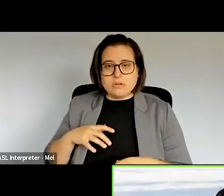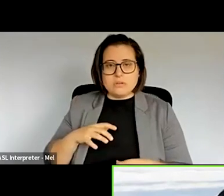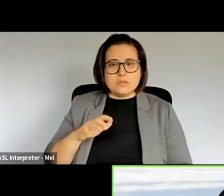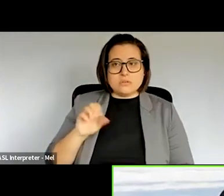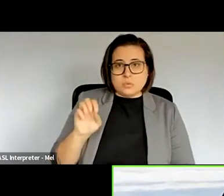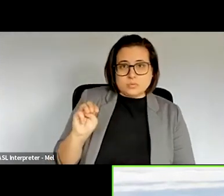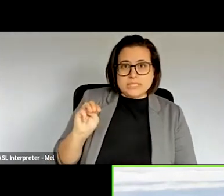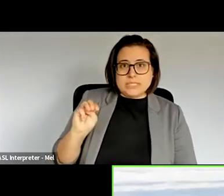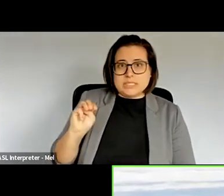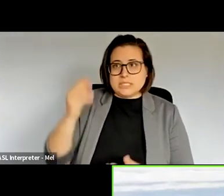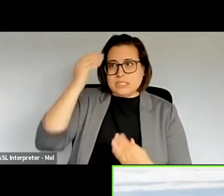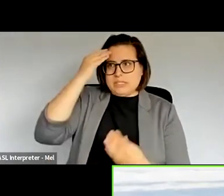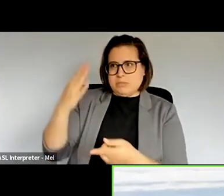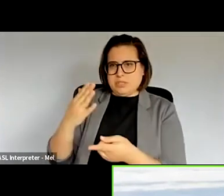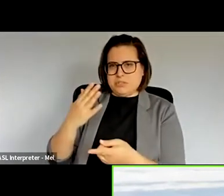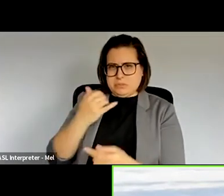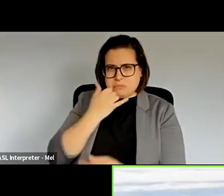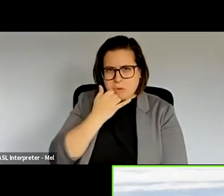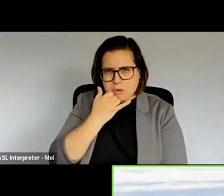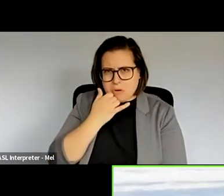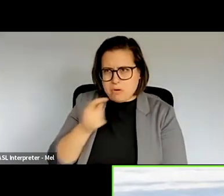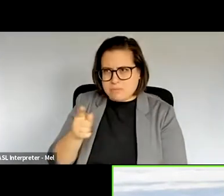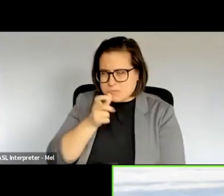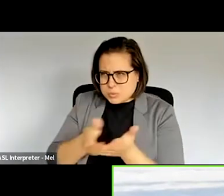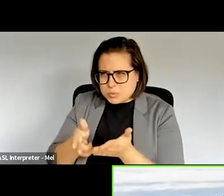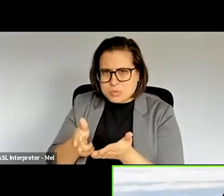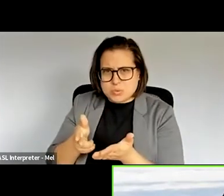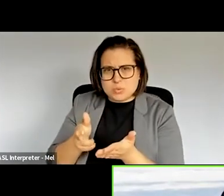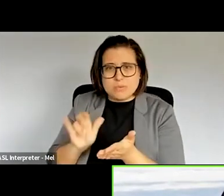If you talk about YouTube it is how they promote the content that they know they